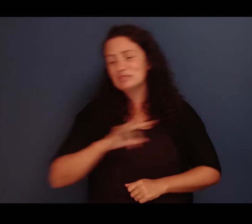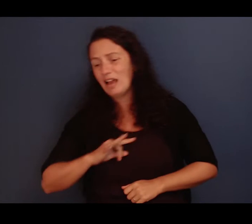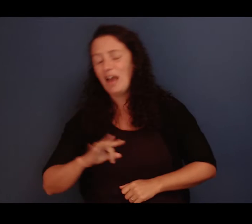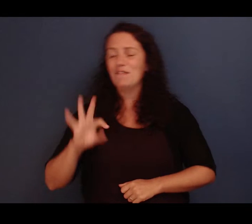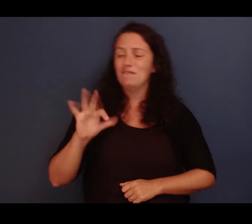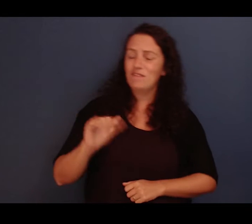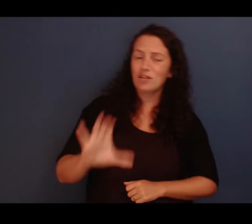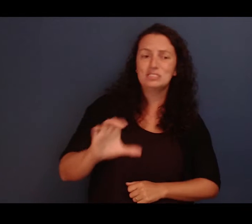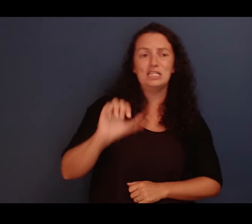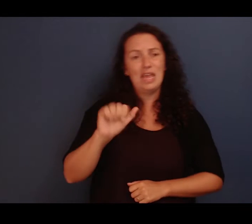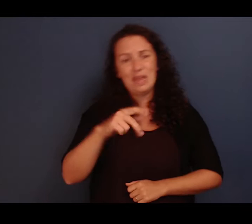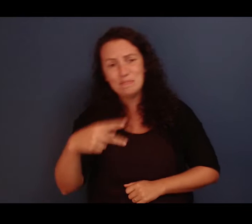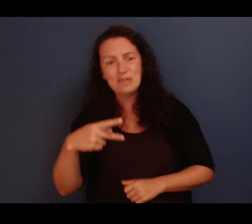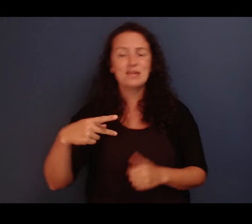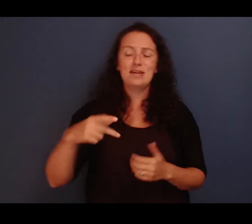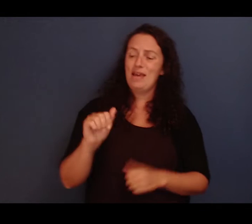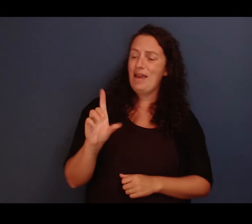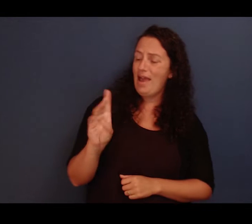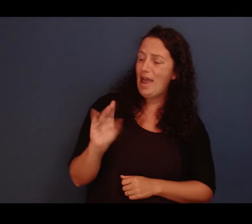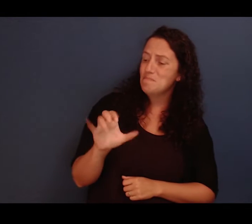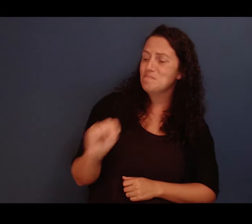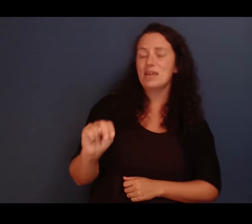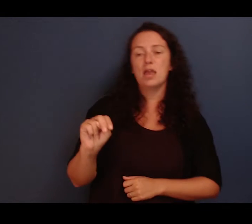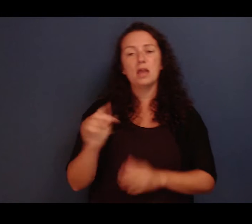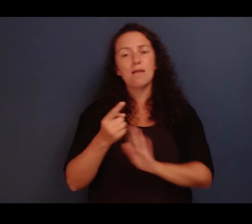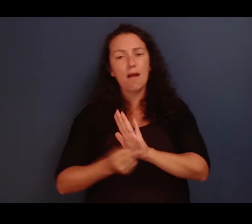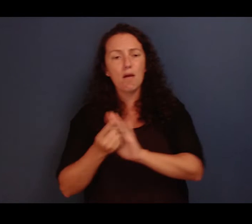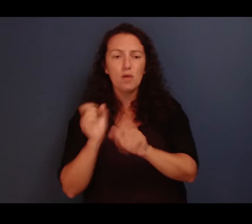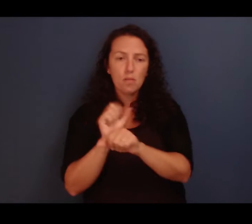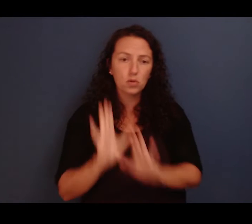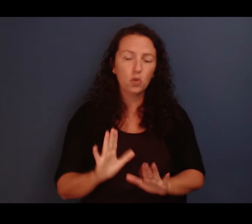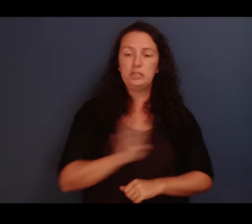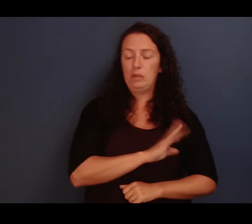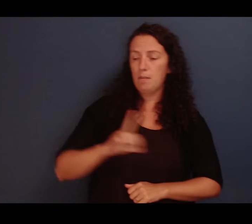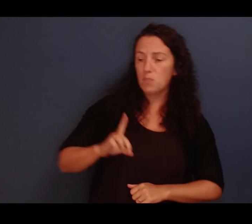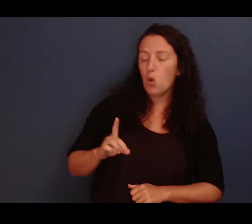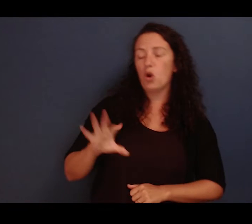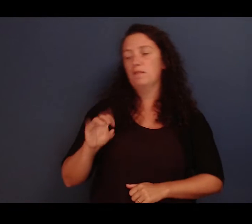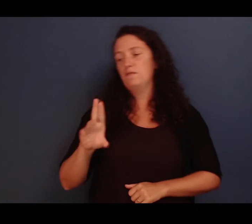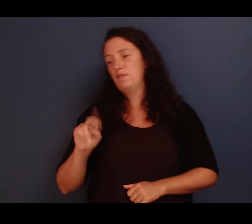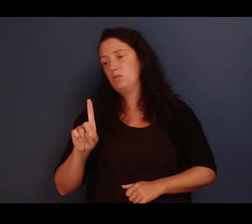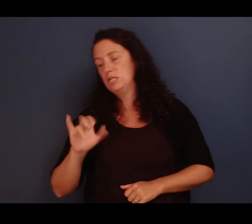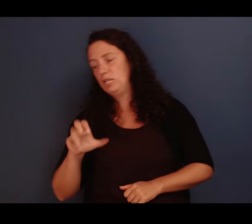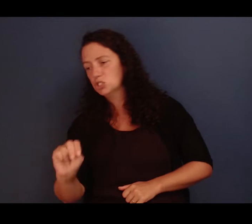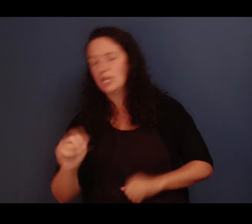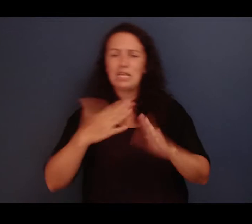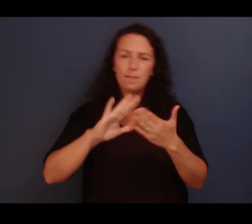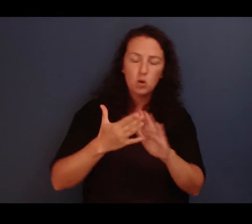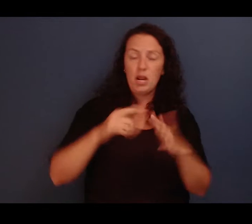Management Confidentials, administrators, casual employees, Board members, student employees, the Foundation and